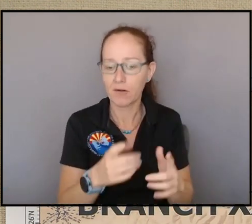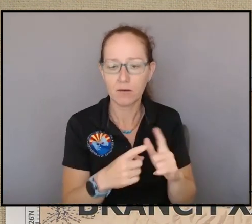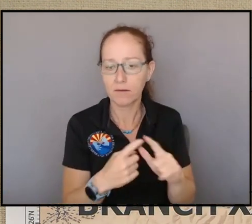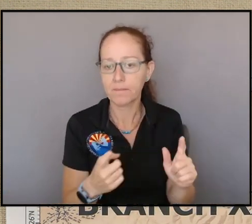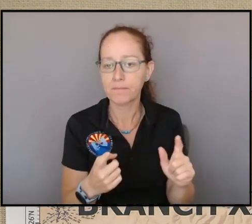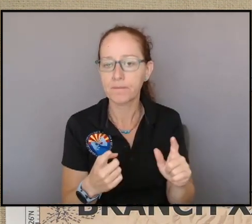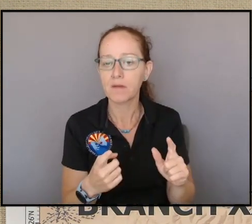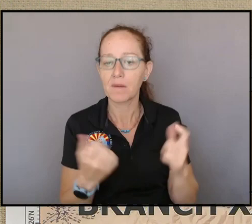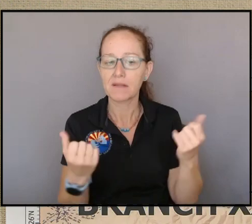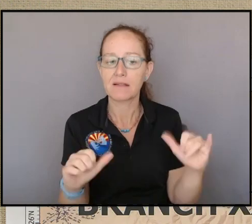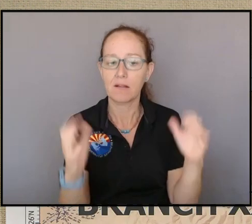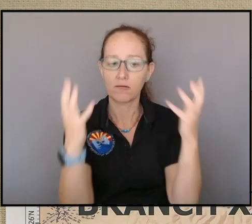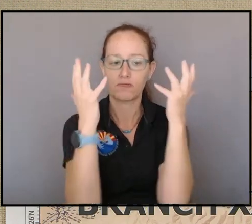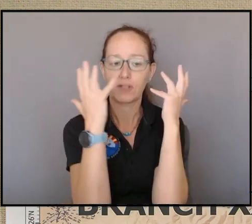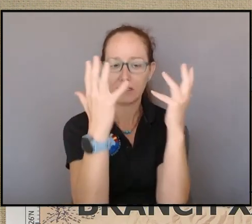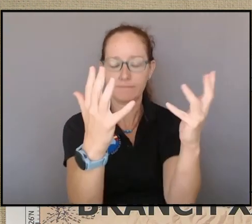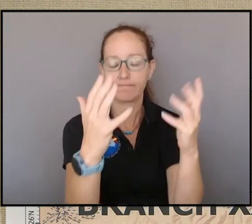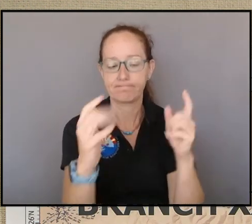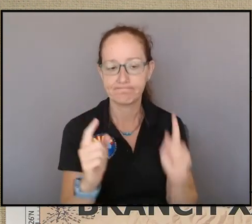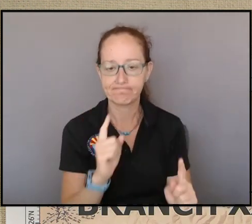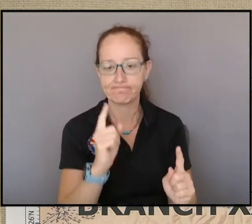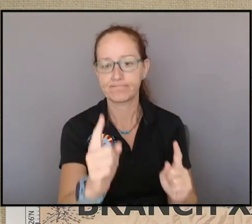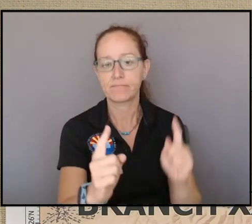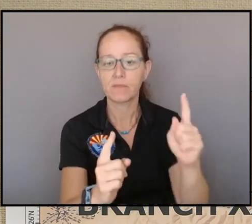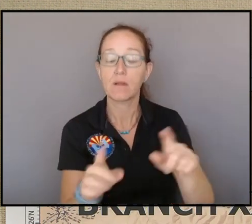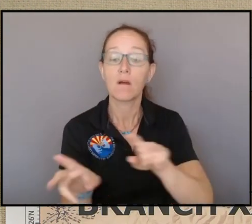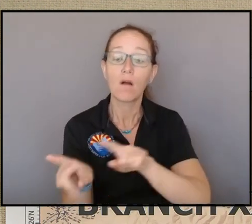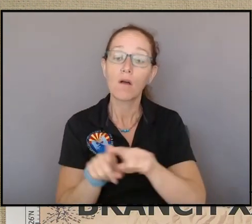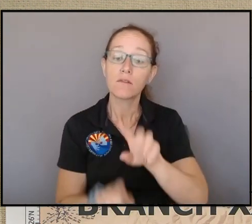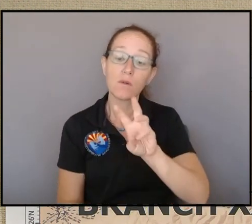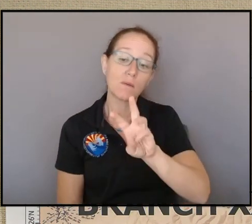here. One other area we're working is: we have a